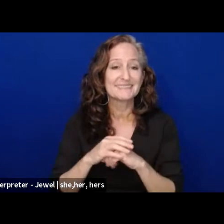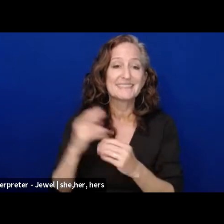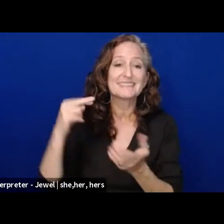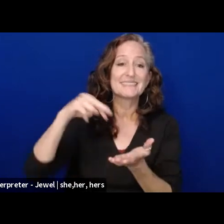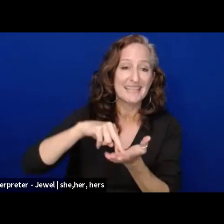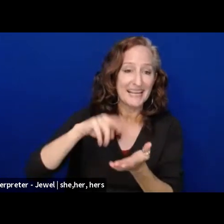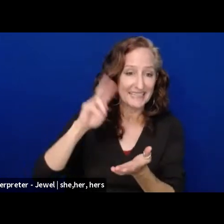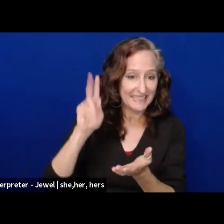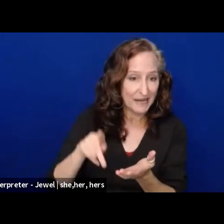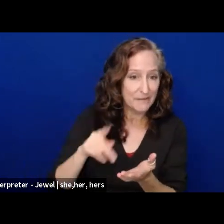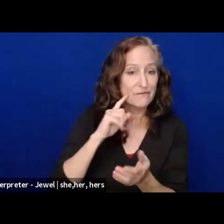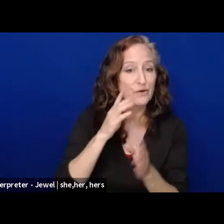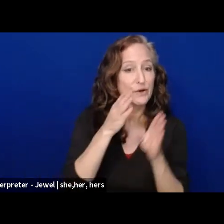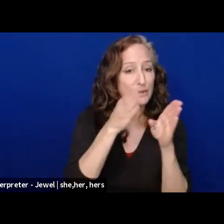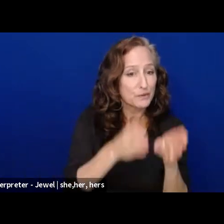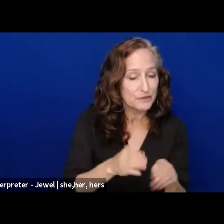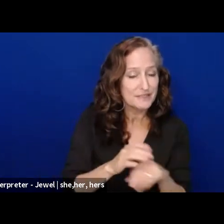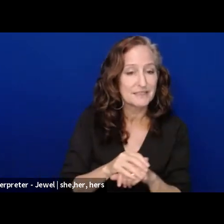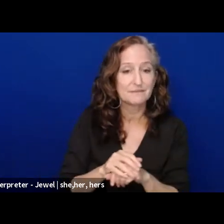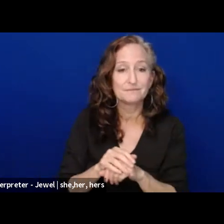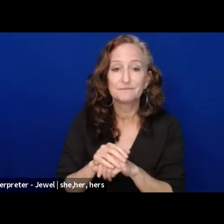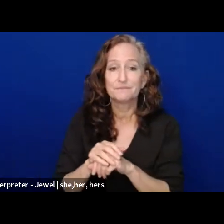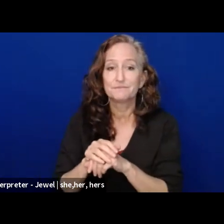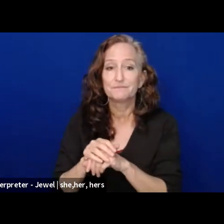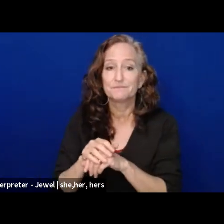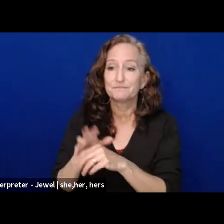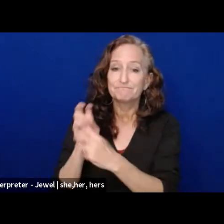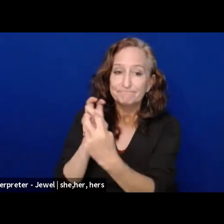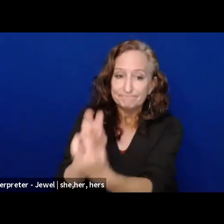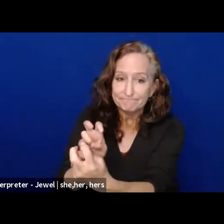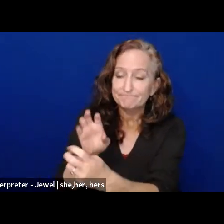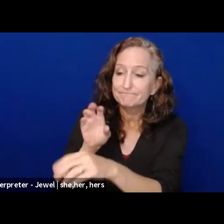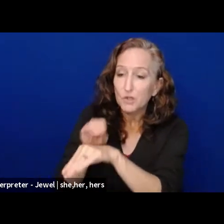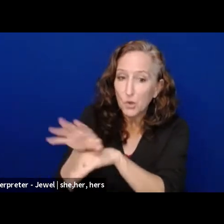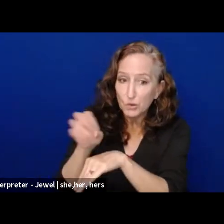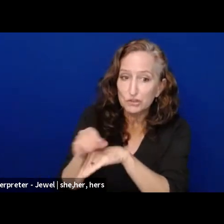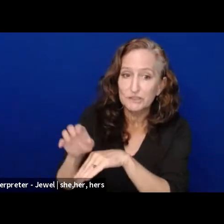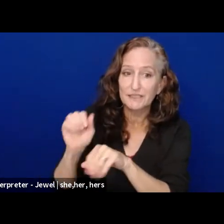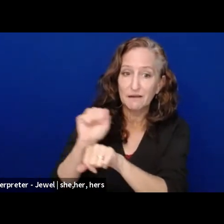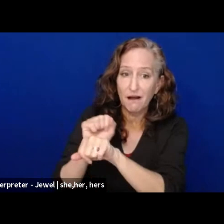situations.” “Coaching colleagues.” Awesome, Madeline. “Reaching out to people.” Reaching